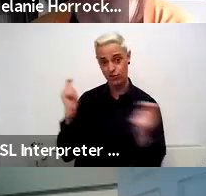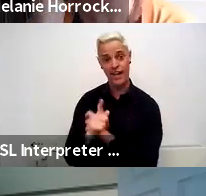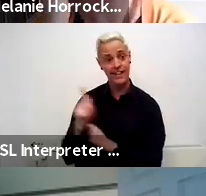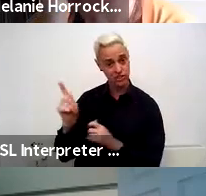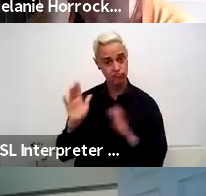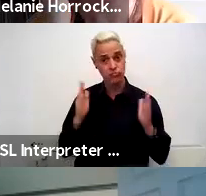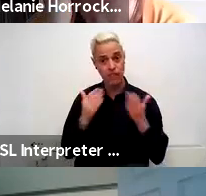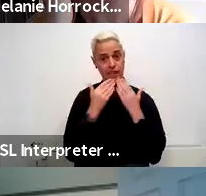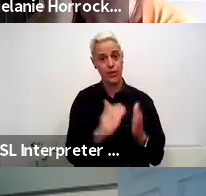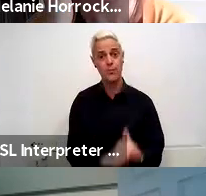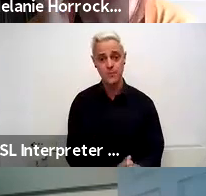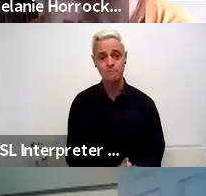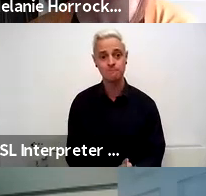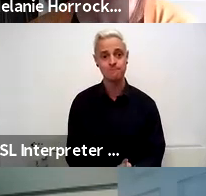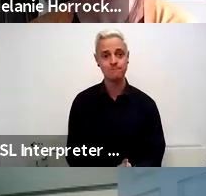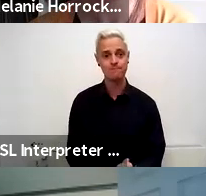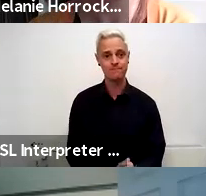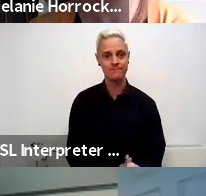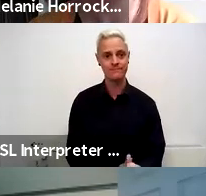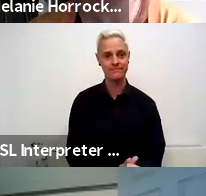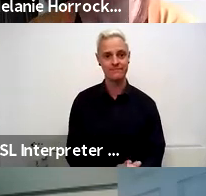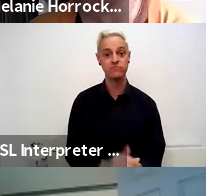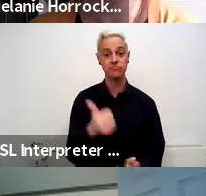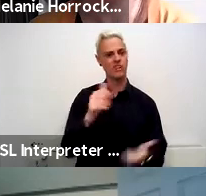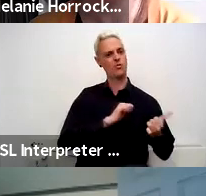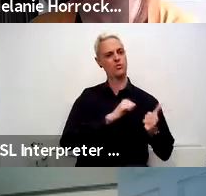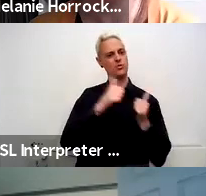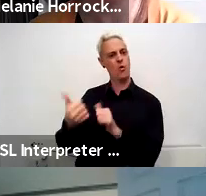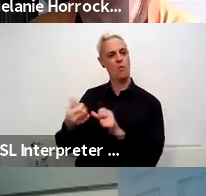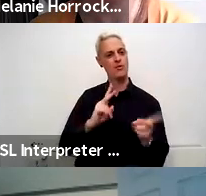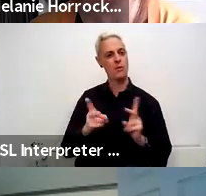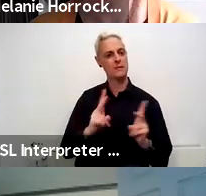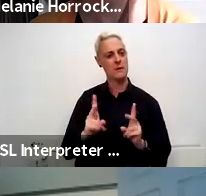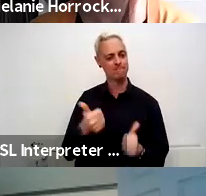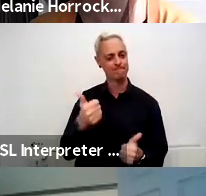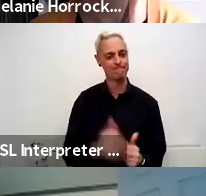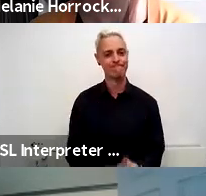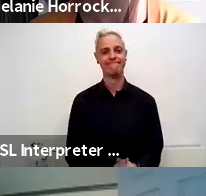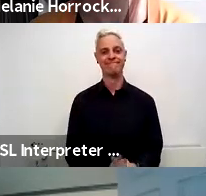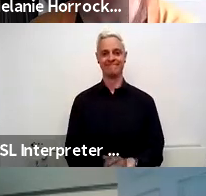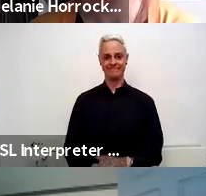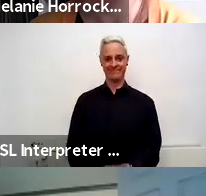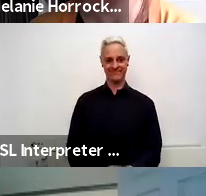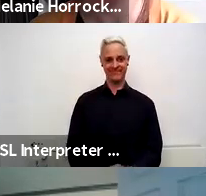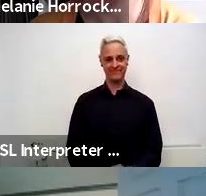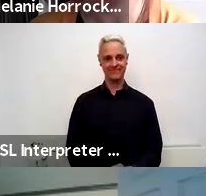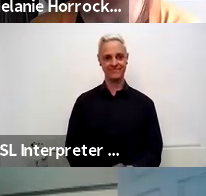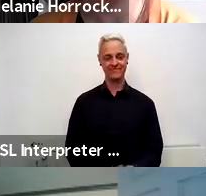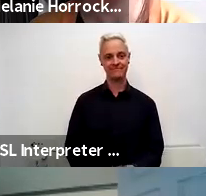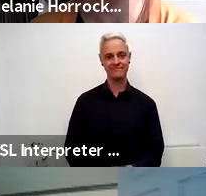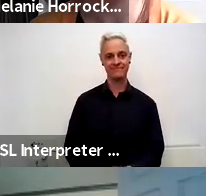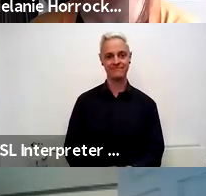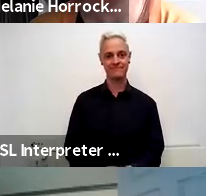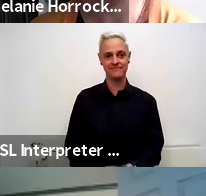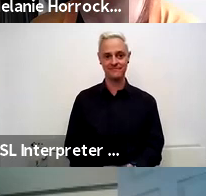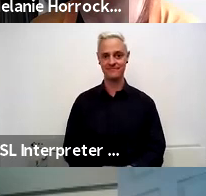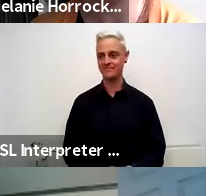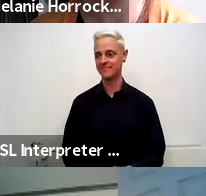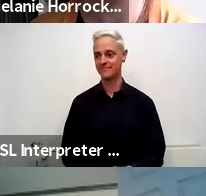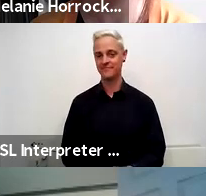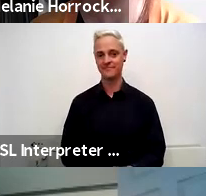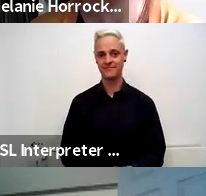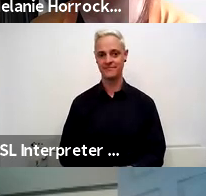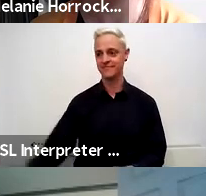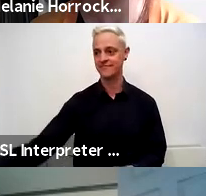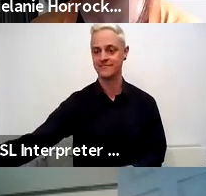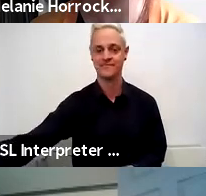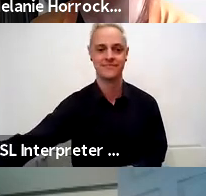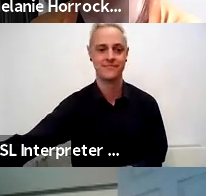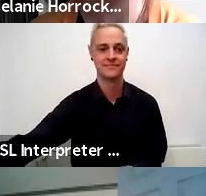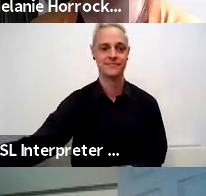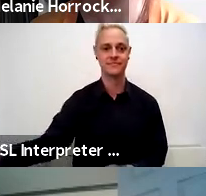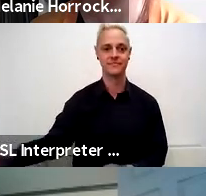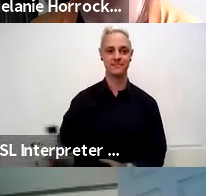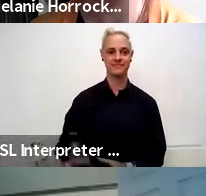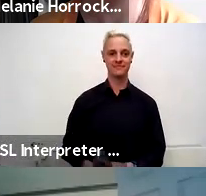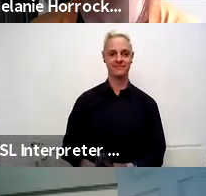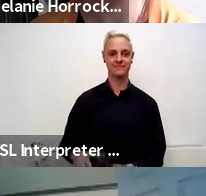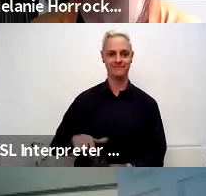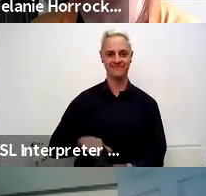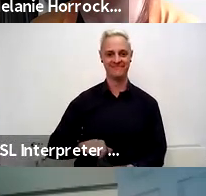Thank you